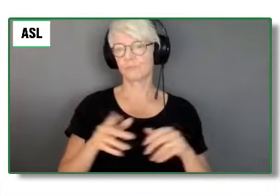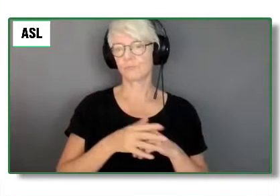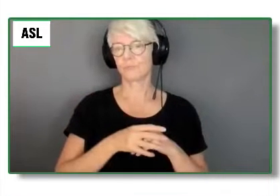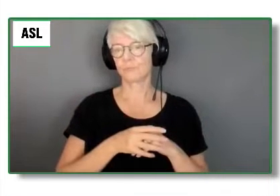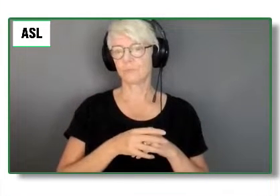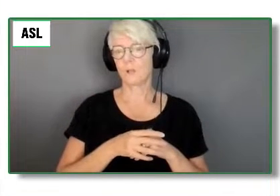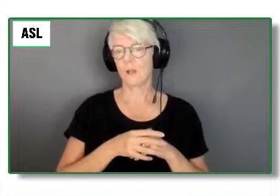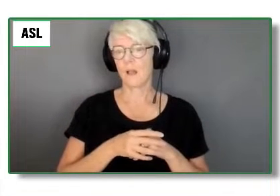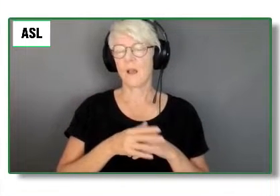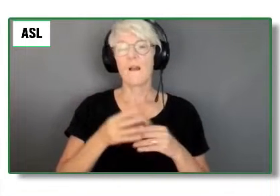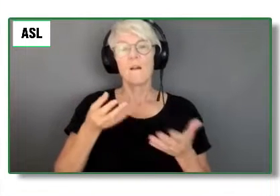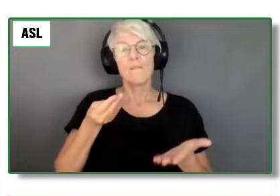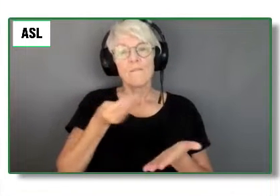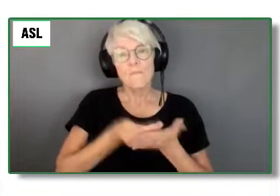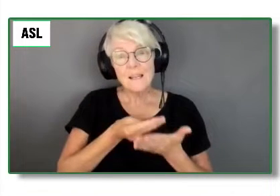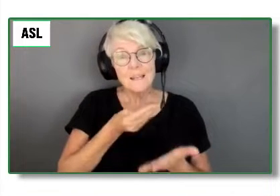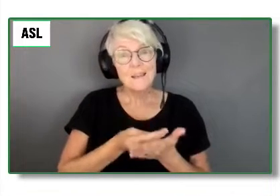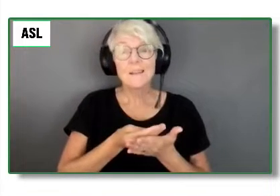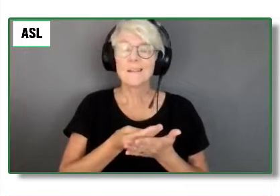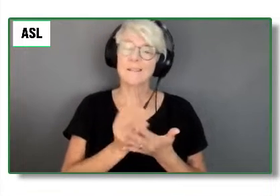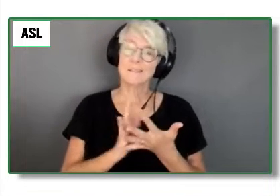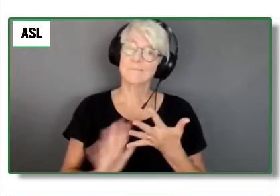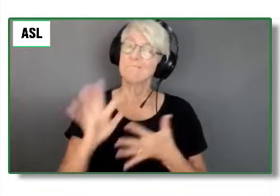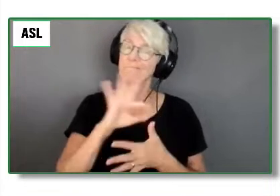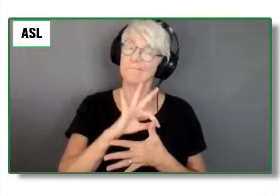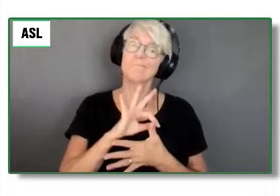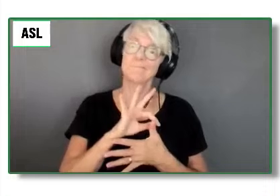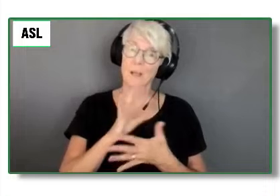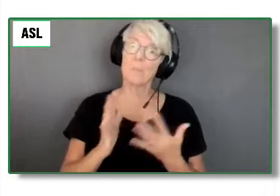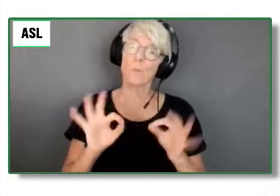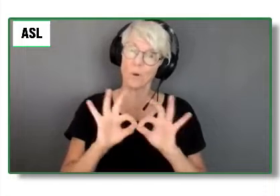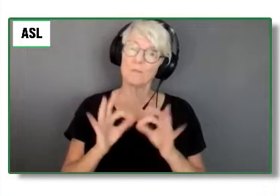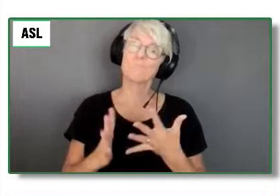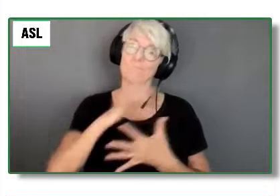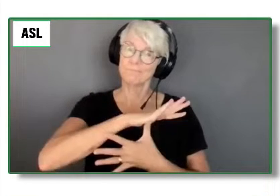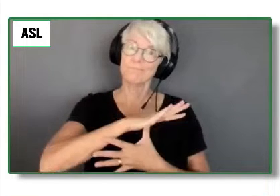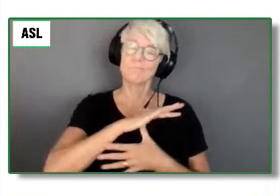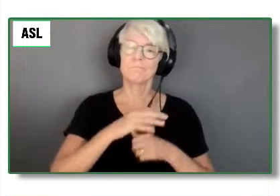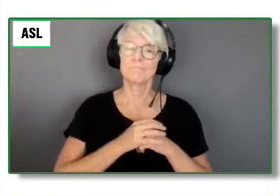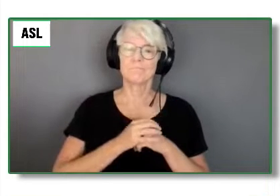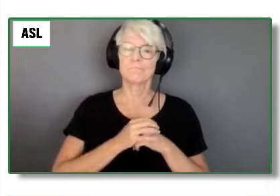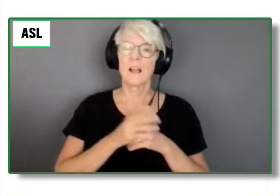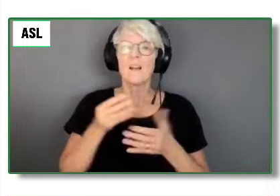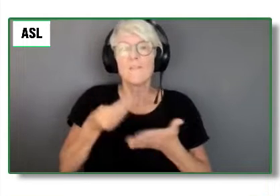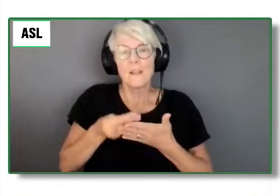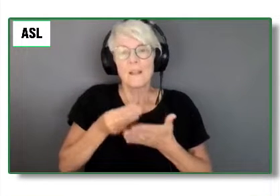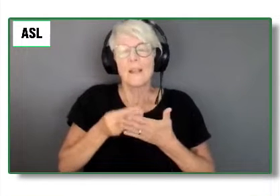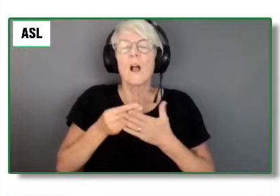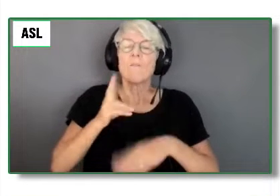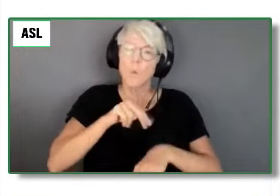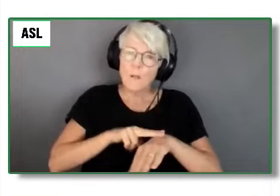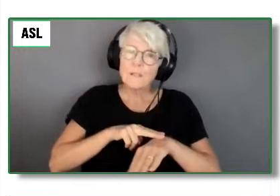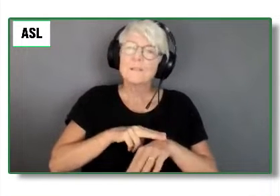We know that it's not endless but thinking about accessibility has to be